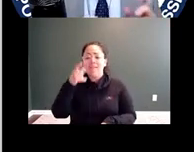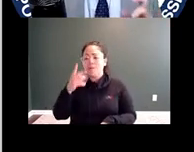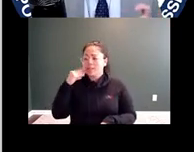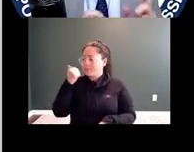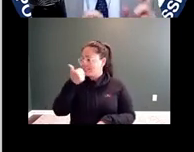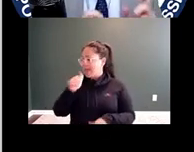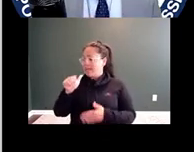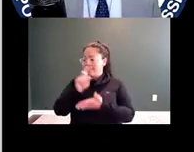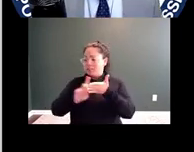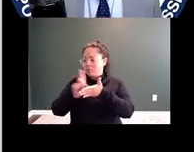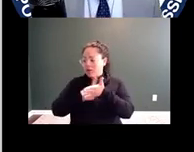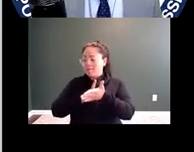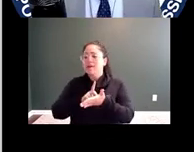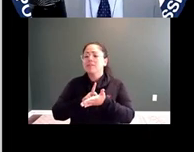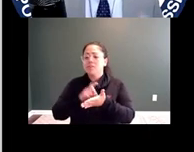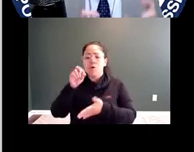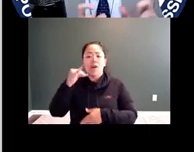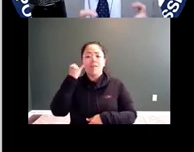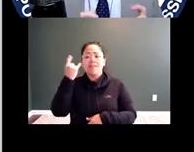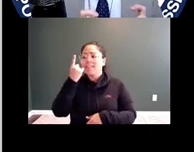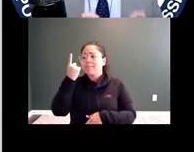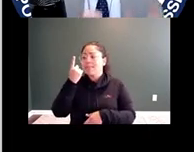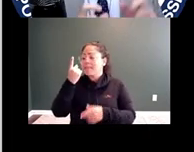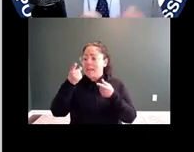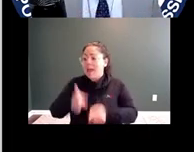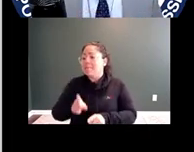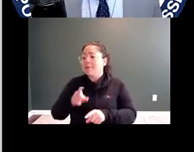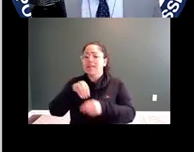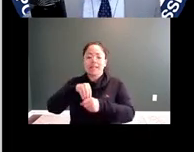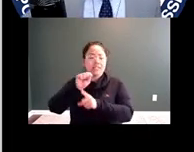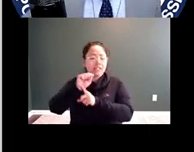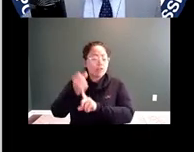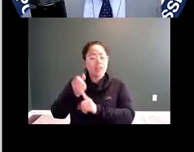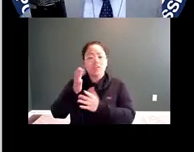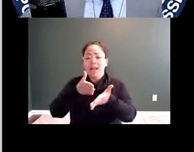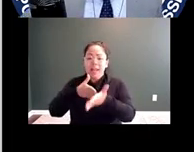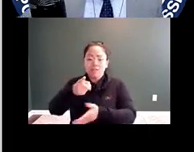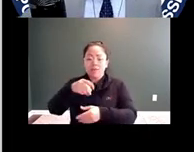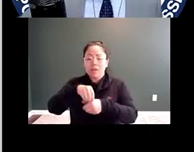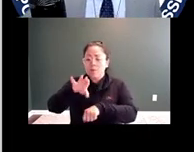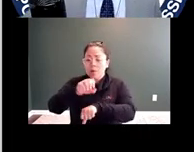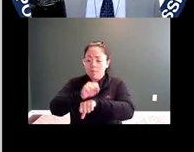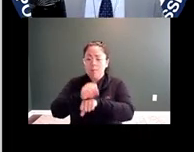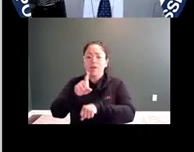or if an adverse action is being taken against you in your employment. So let's talk a little bit